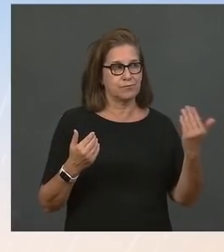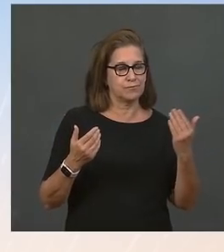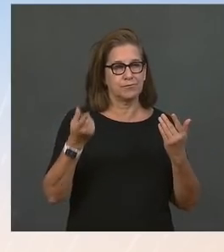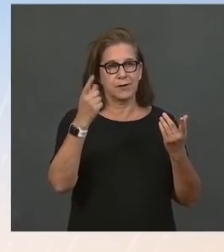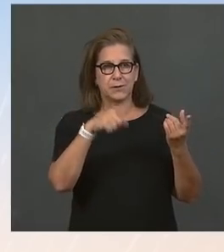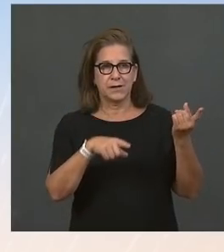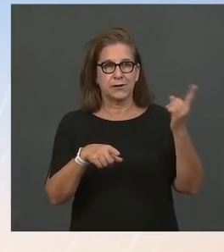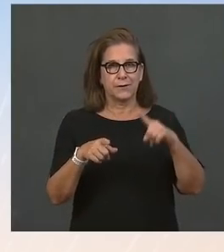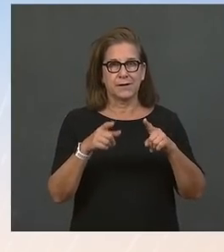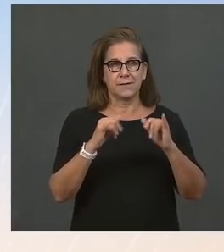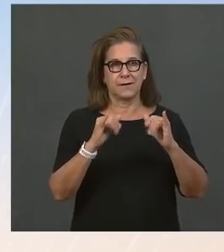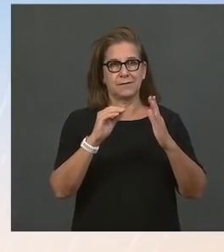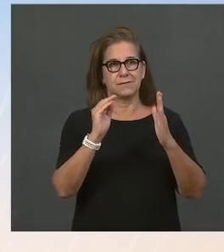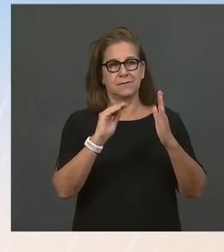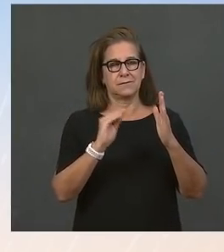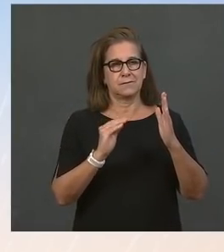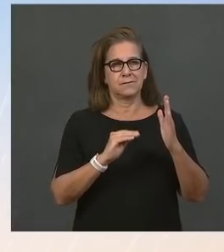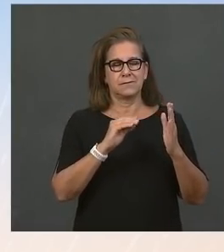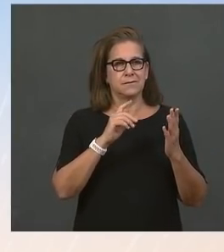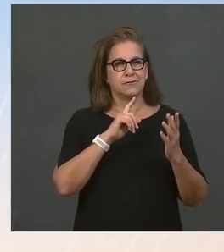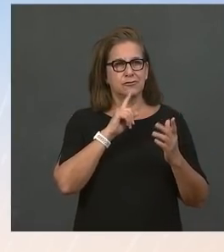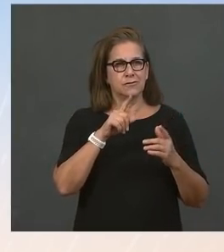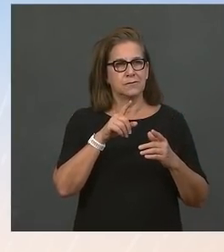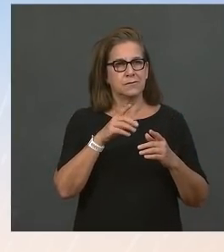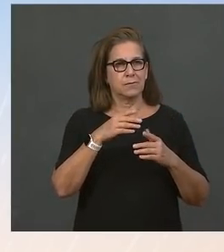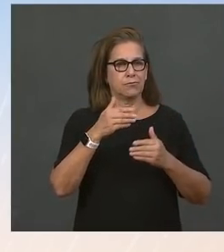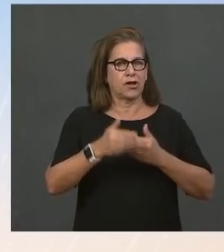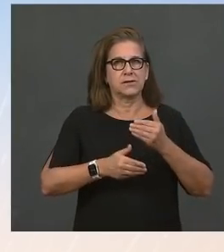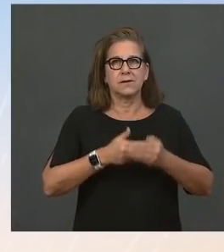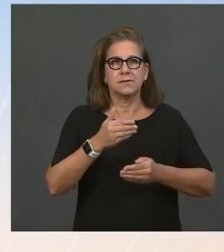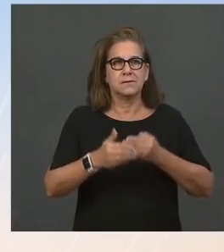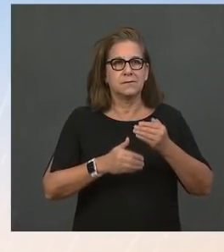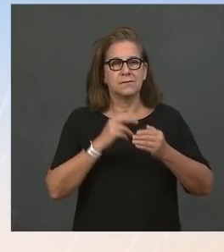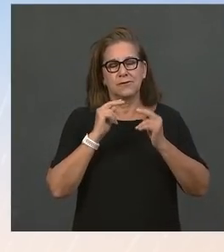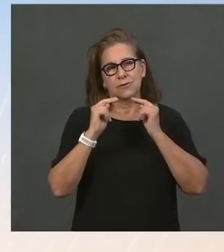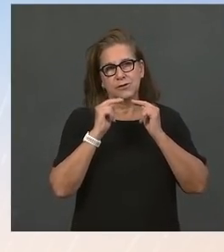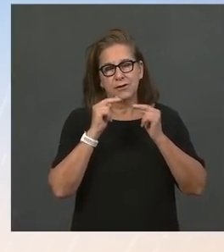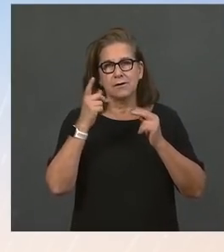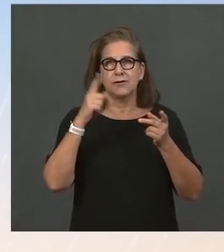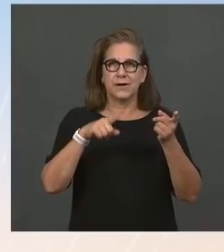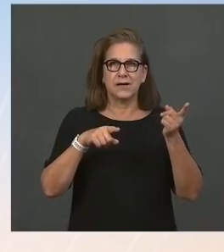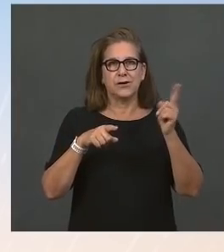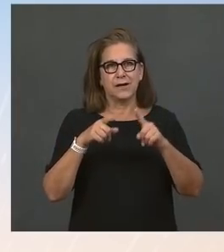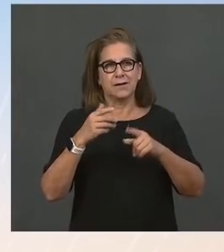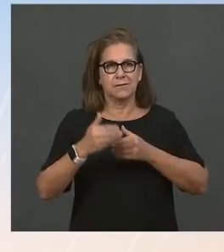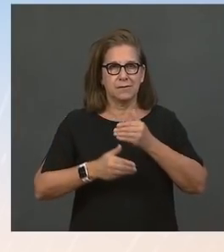together from differing viewpoints. He also believes -- and a lot of members will tell you or others this too --